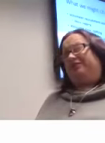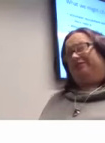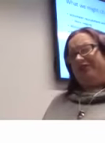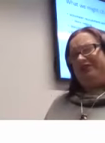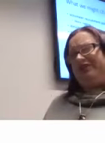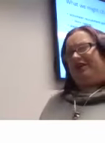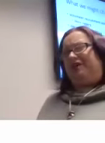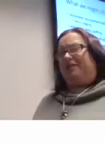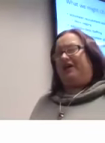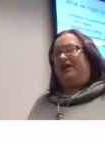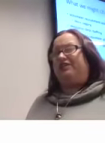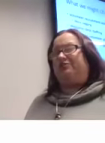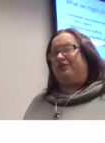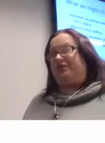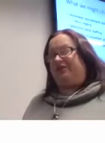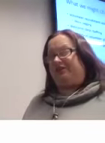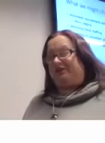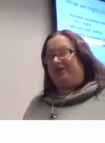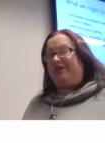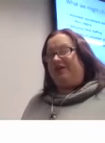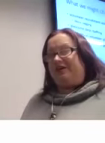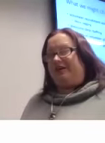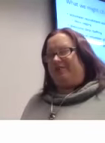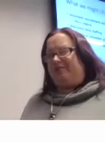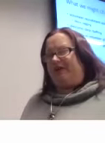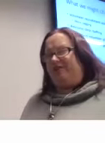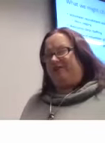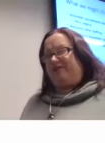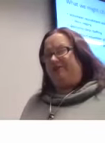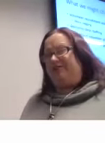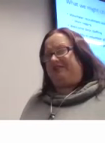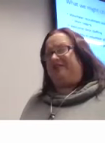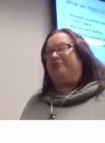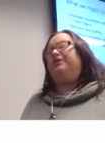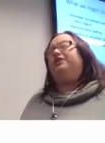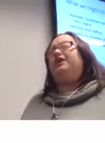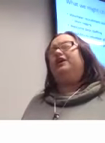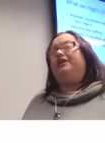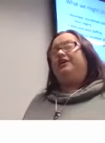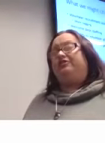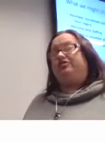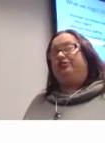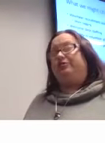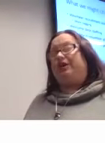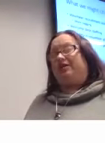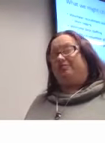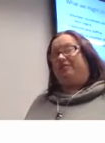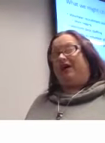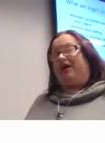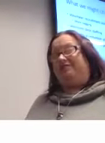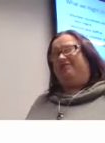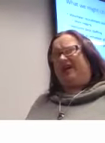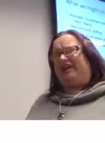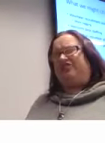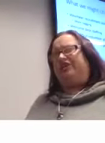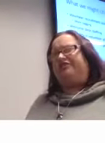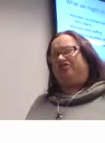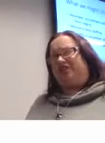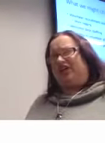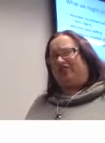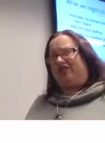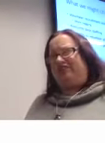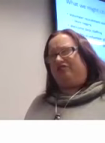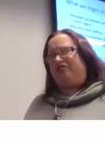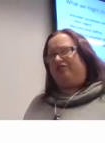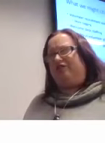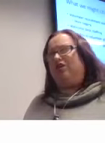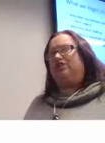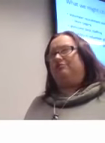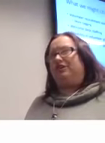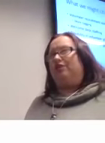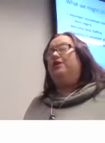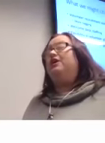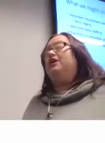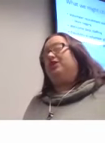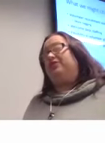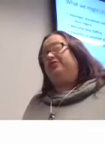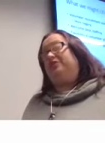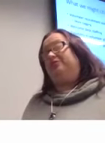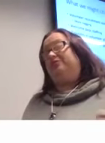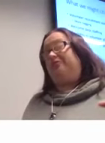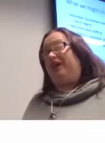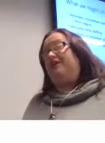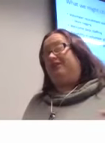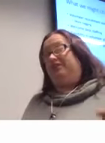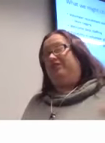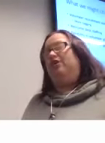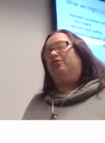Noelle: We have volunteer providing any accommodations or sign language interpreters or?